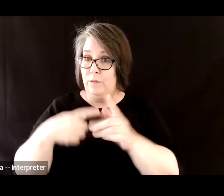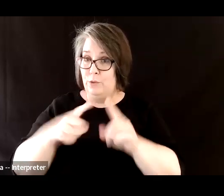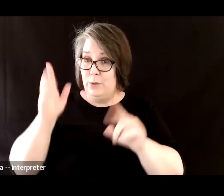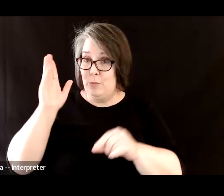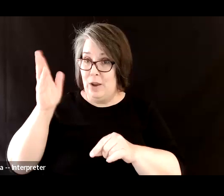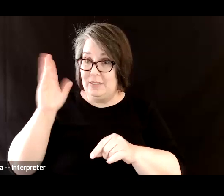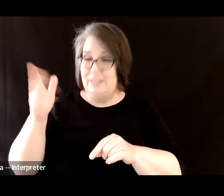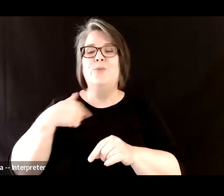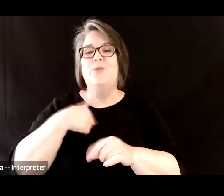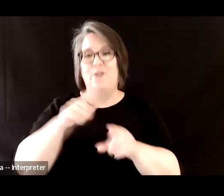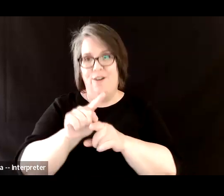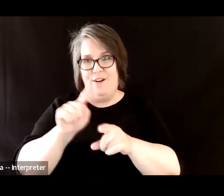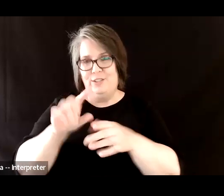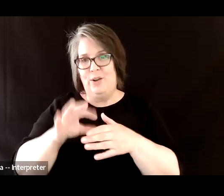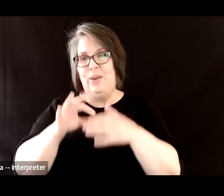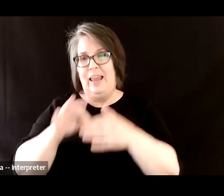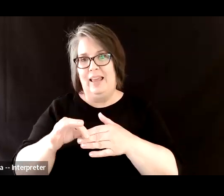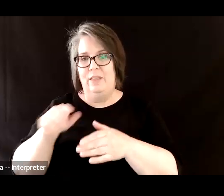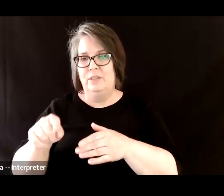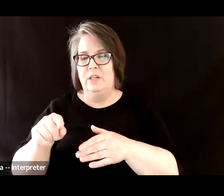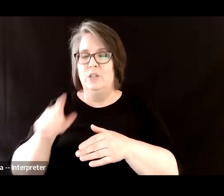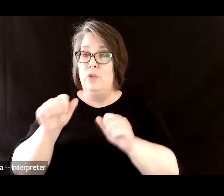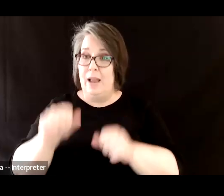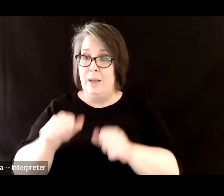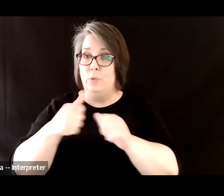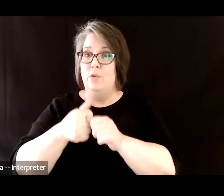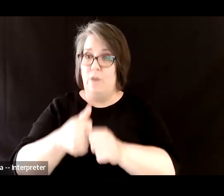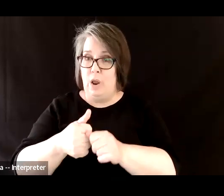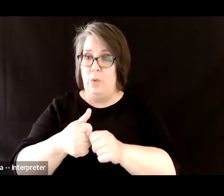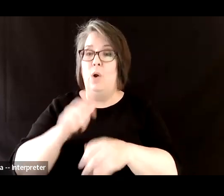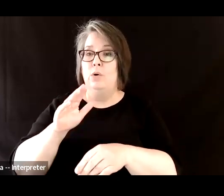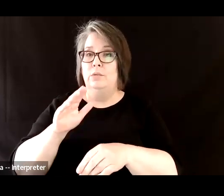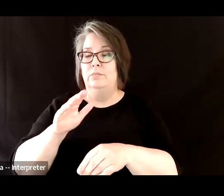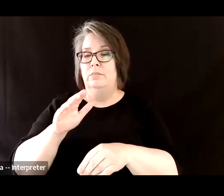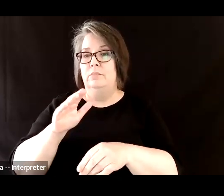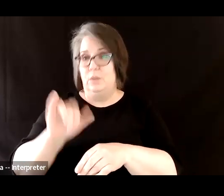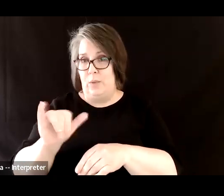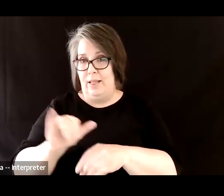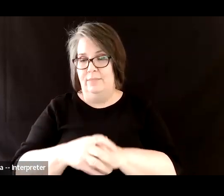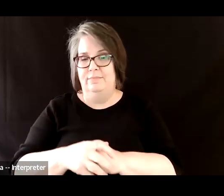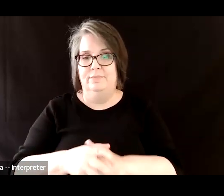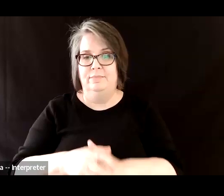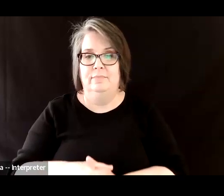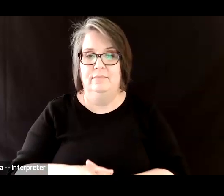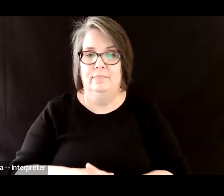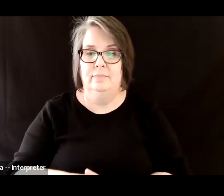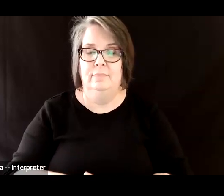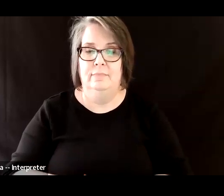linking those to you so that you are able to follow along on your end as well. So do.